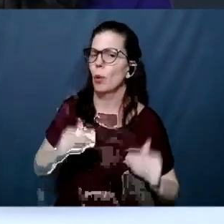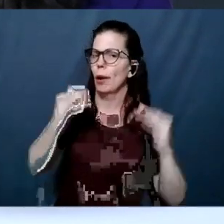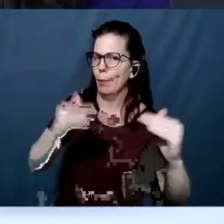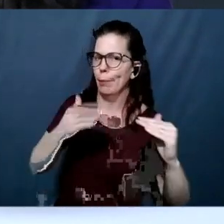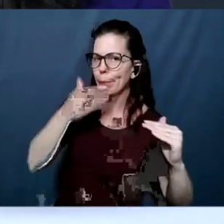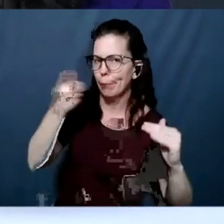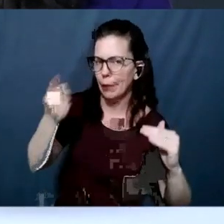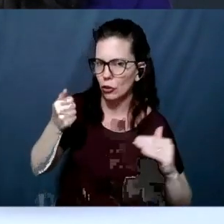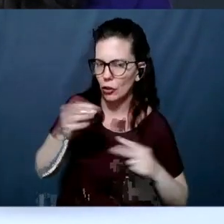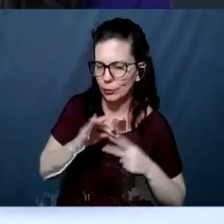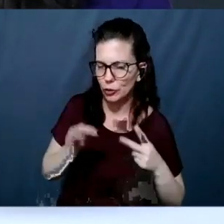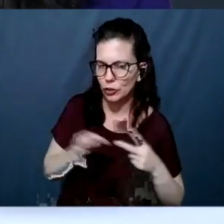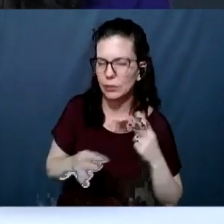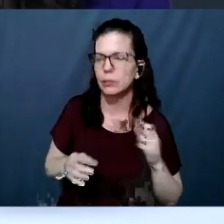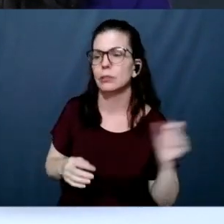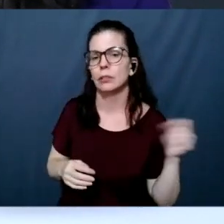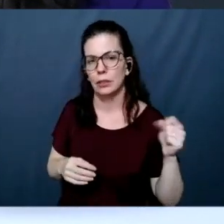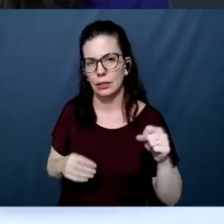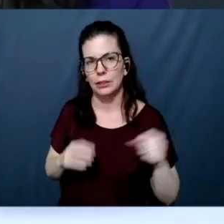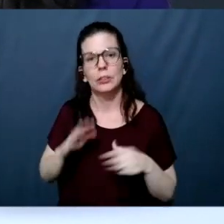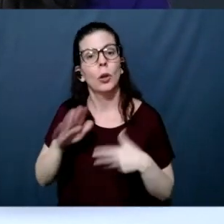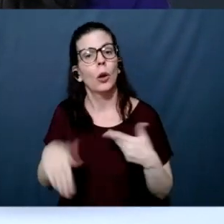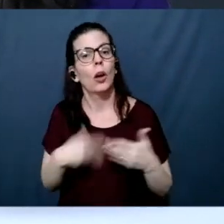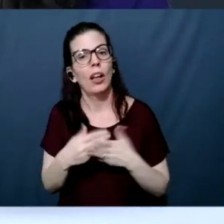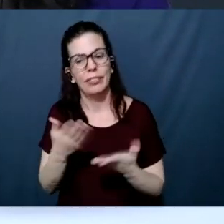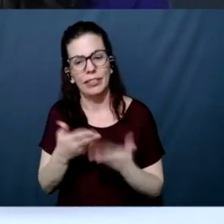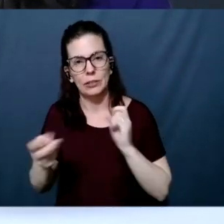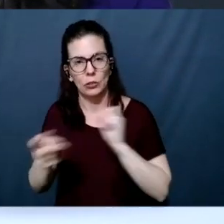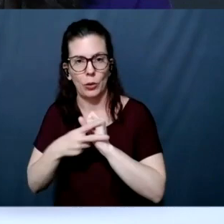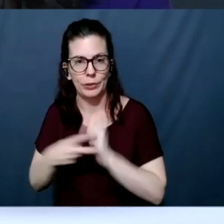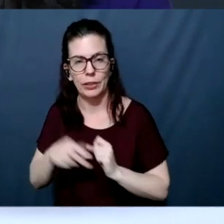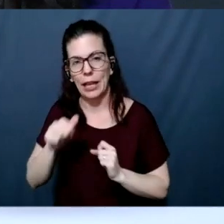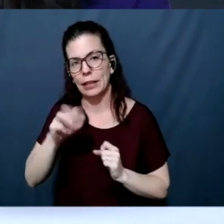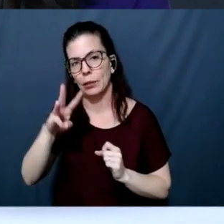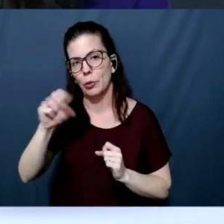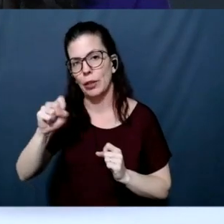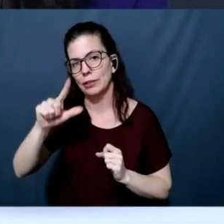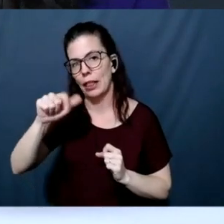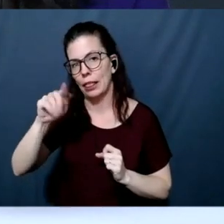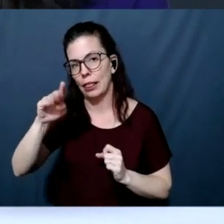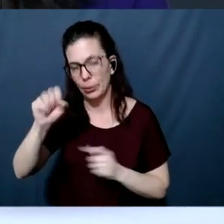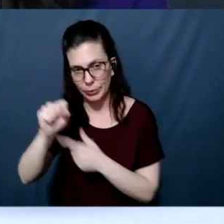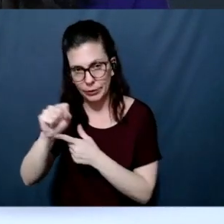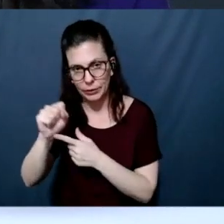And so all of these repositories that aren't AWS labs. So internally we do have a higher bar,